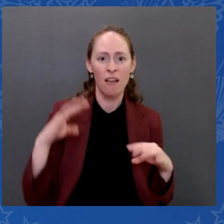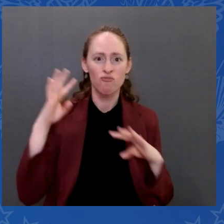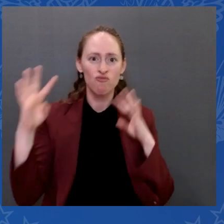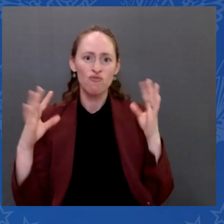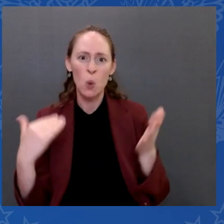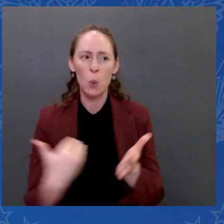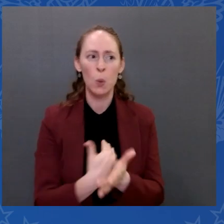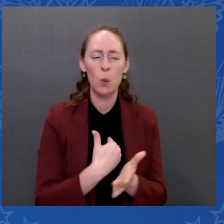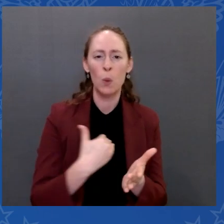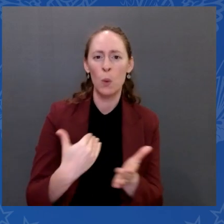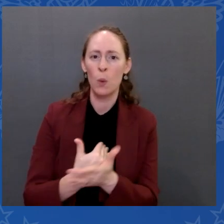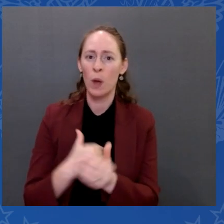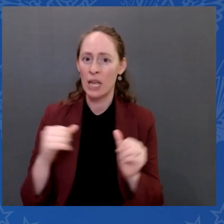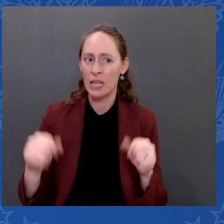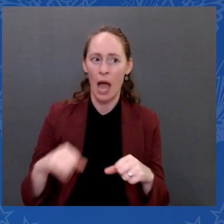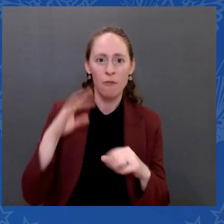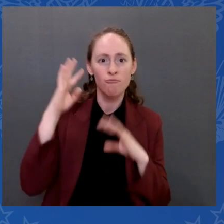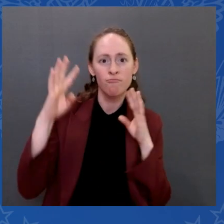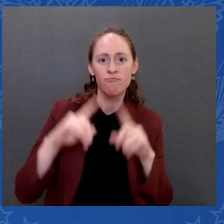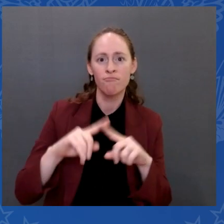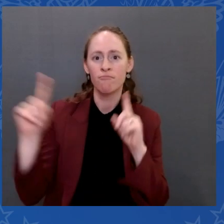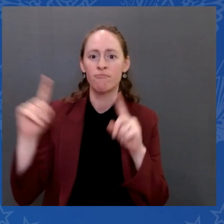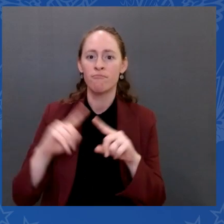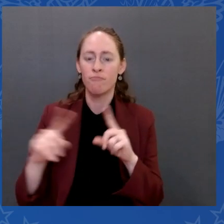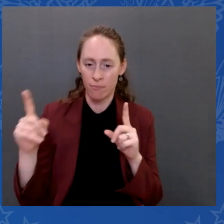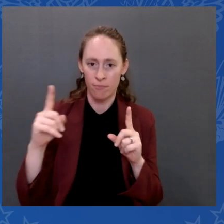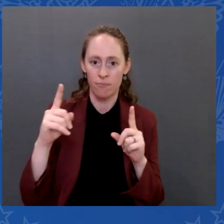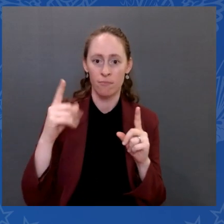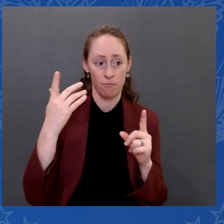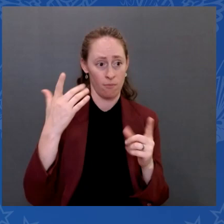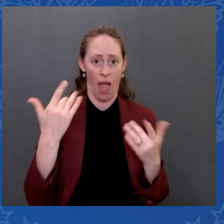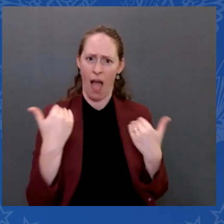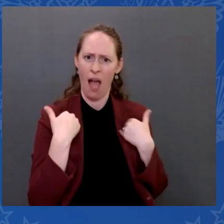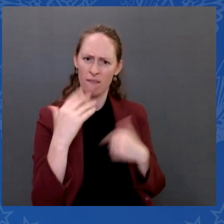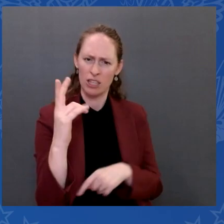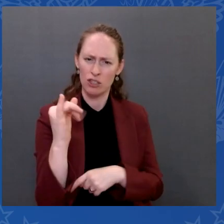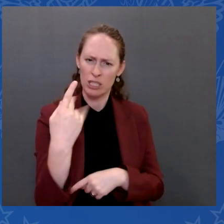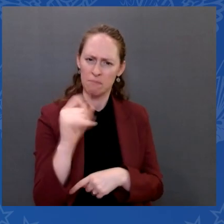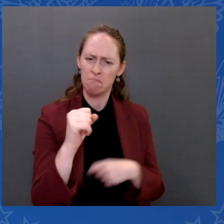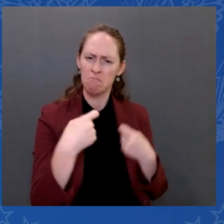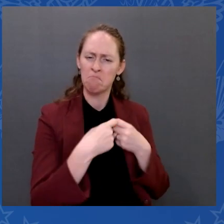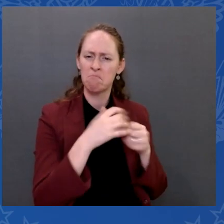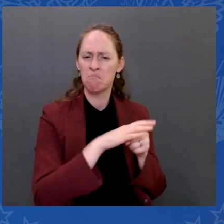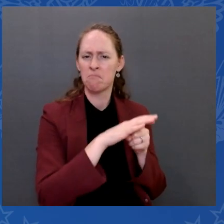but it also rests on, as you just said, those foundational investments in the industries of the future --